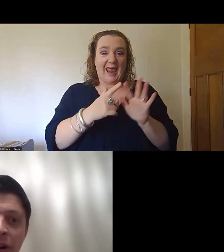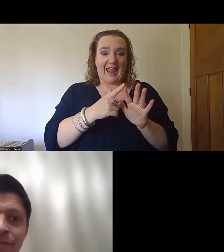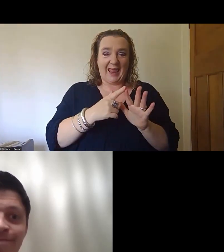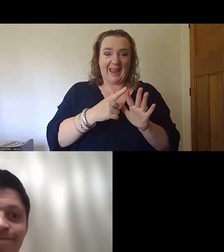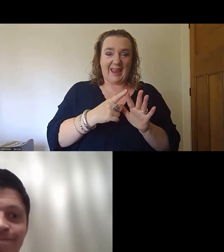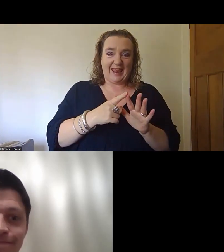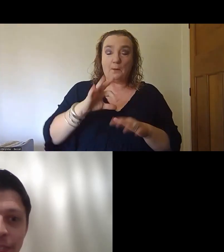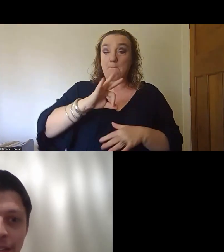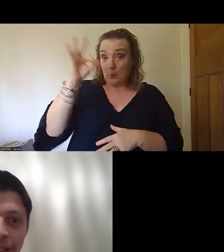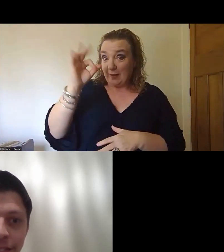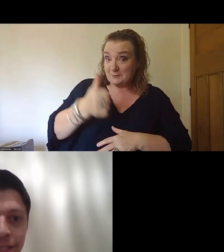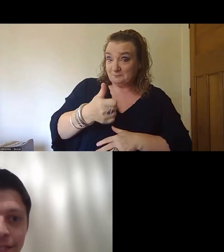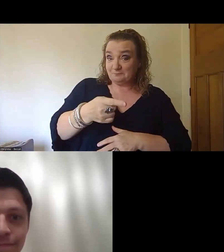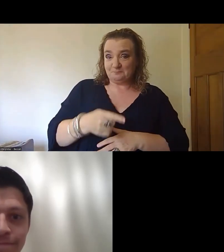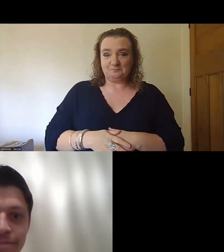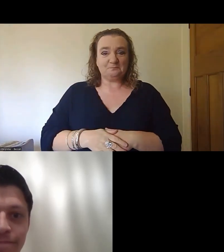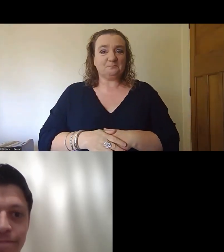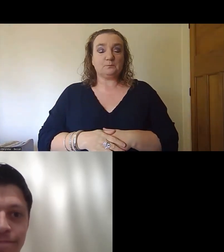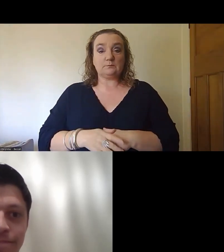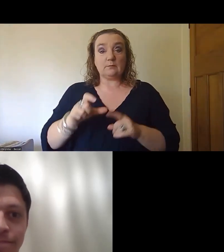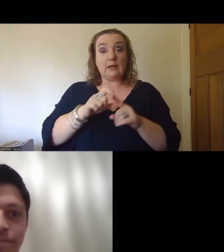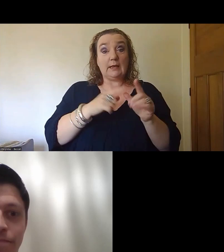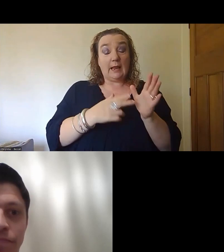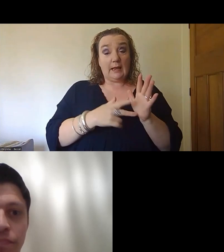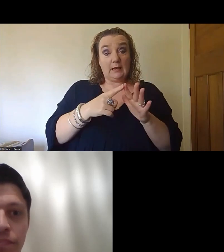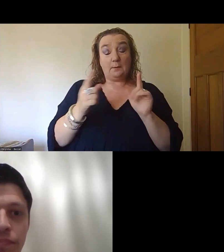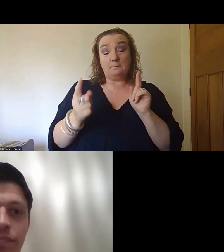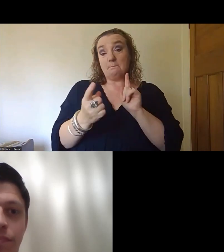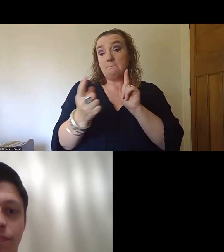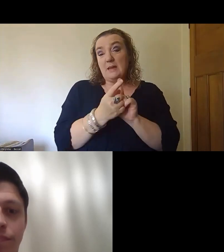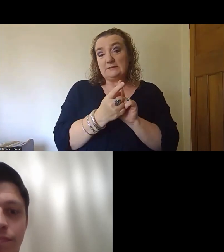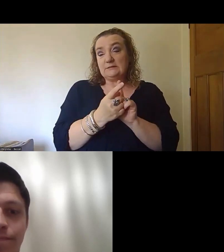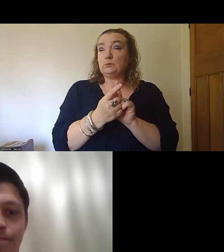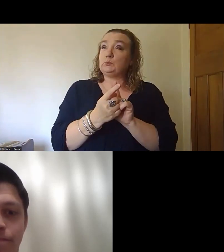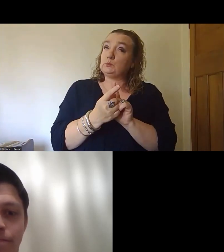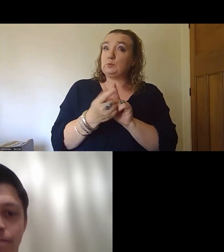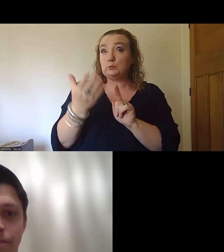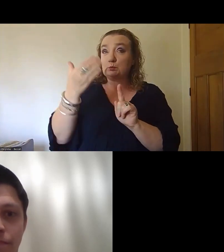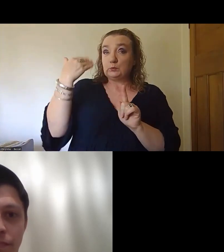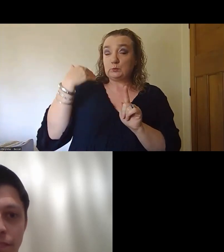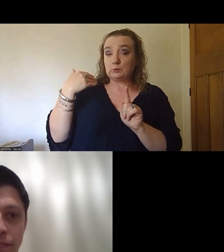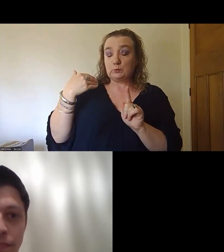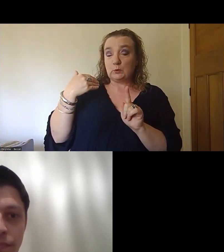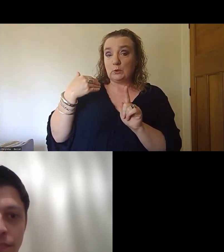Hi everyone. - So Dane, I met Dane first when I had sort of started talking